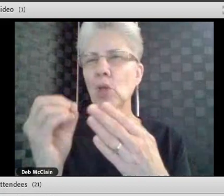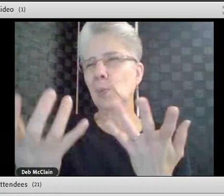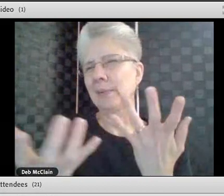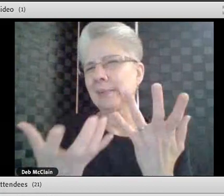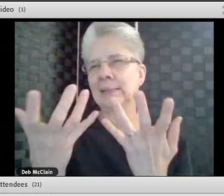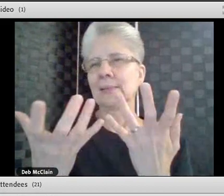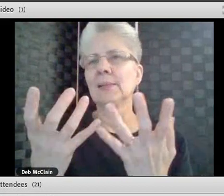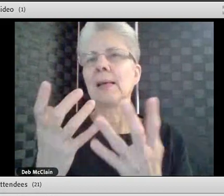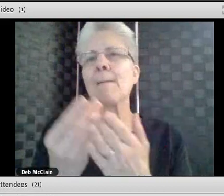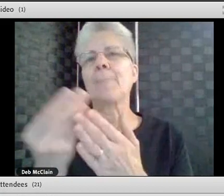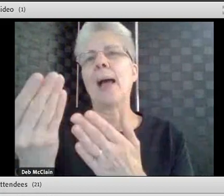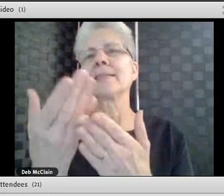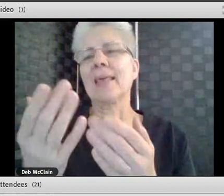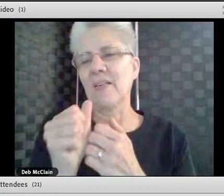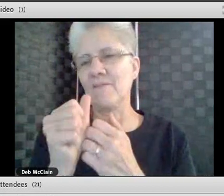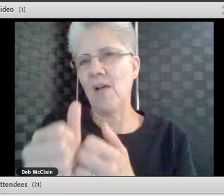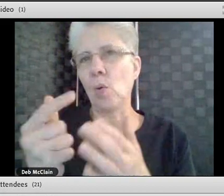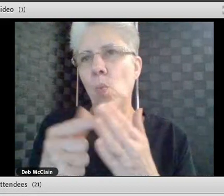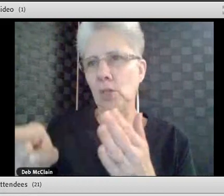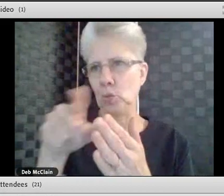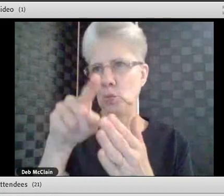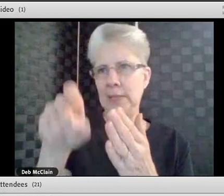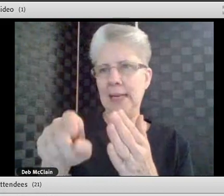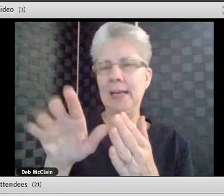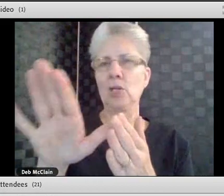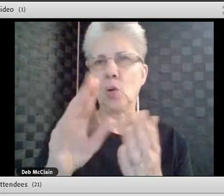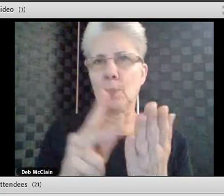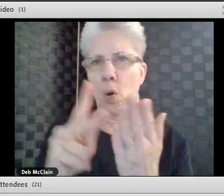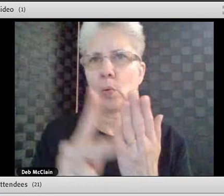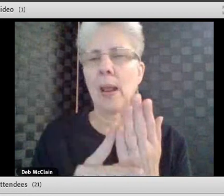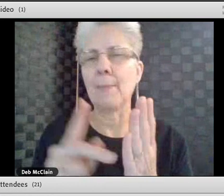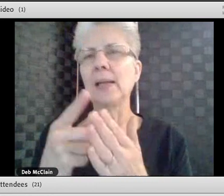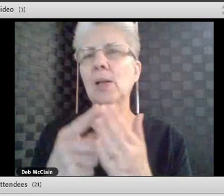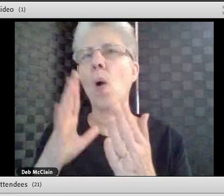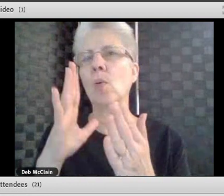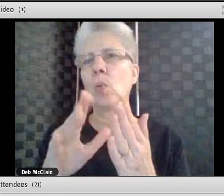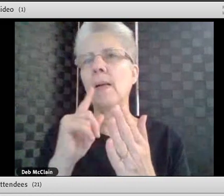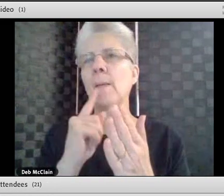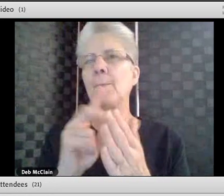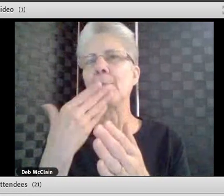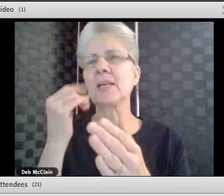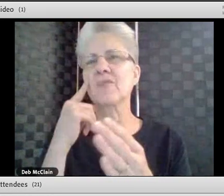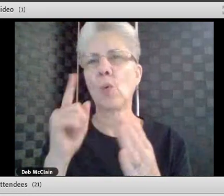It knows its community, so it buys things according to what you need and your programming